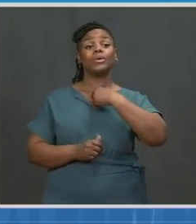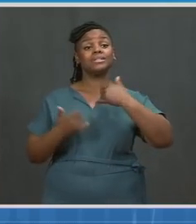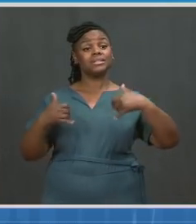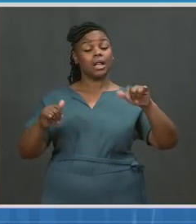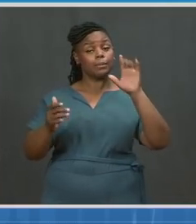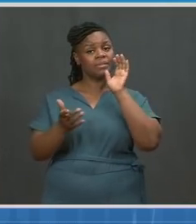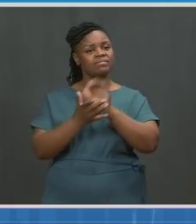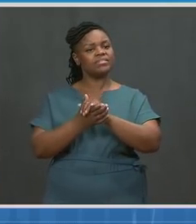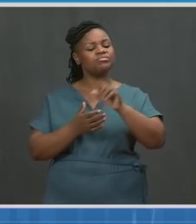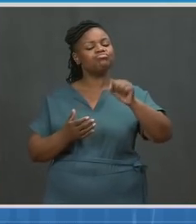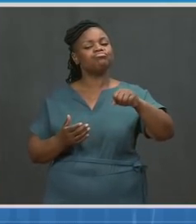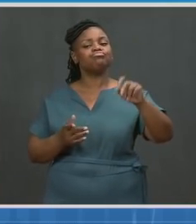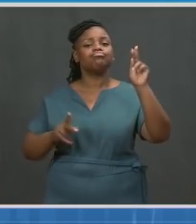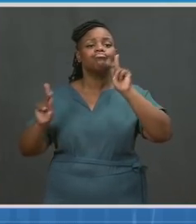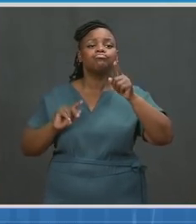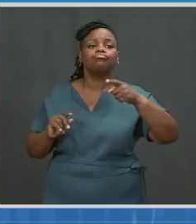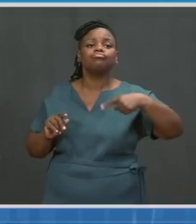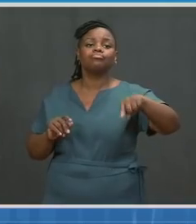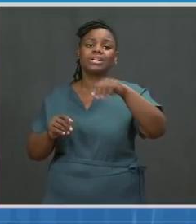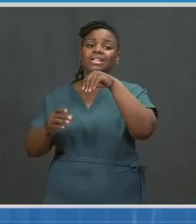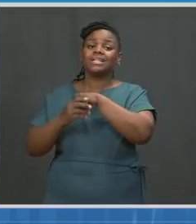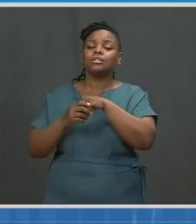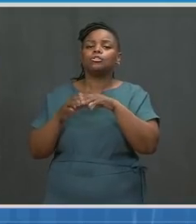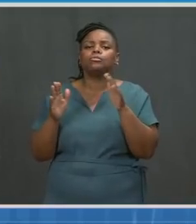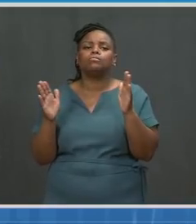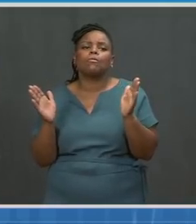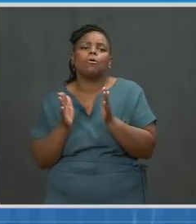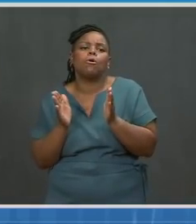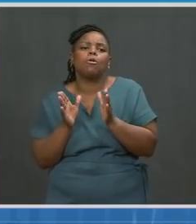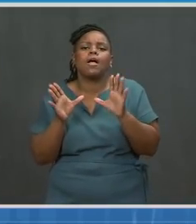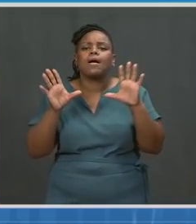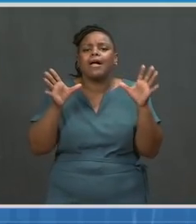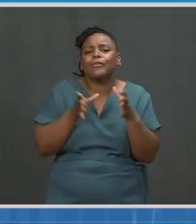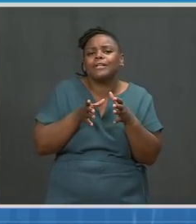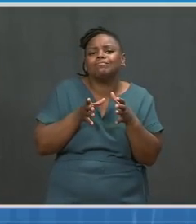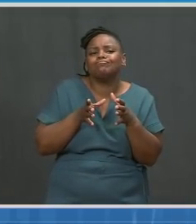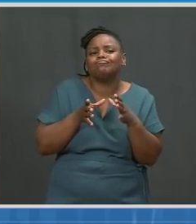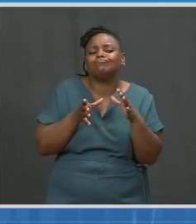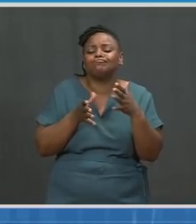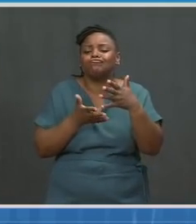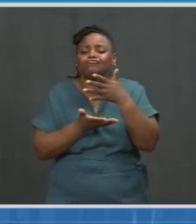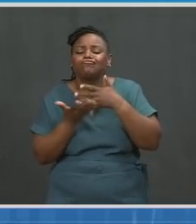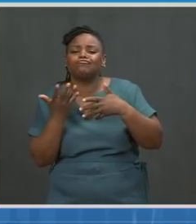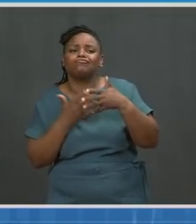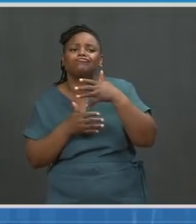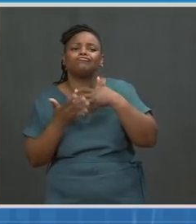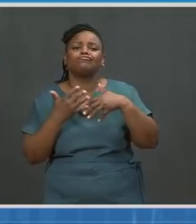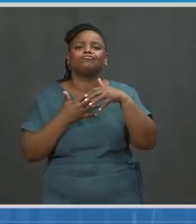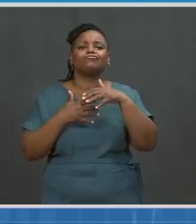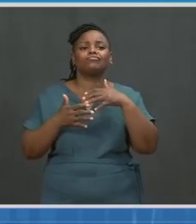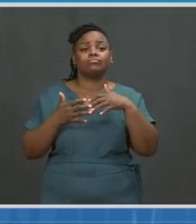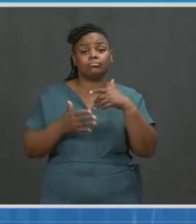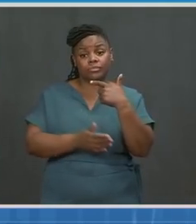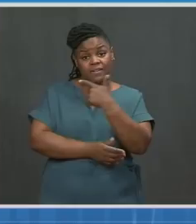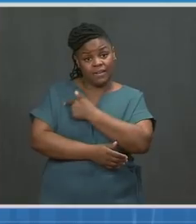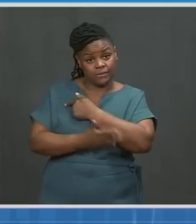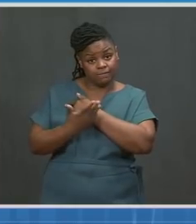in small gatherings, medium-sized gatherings, when they are unvaccinated, you're at risk. You have people who are at risk of severe disease.